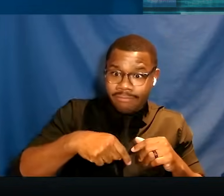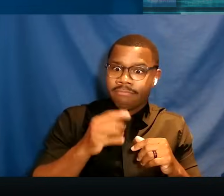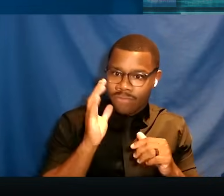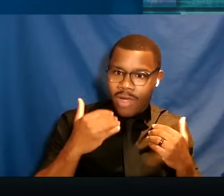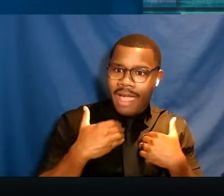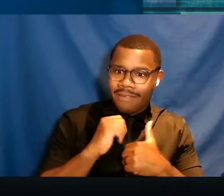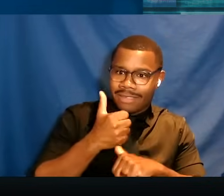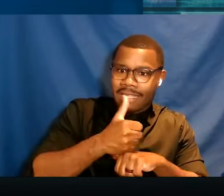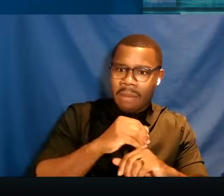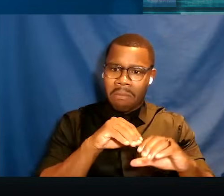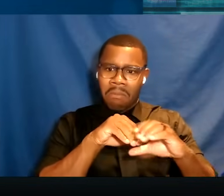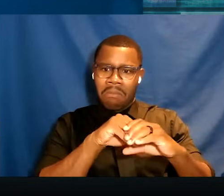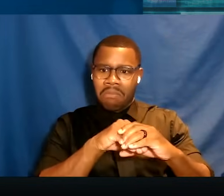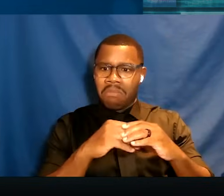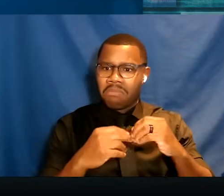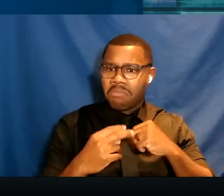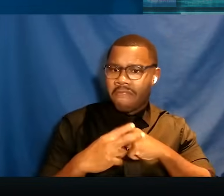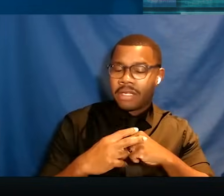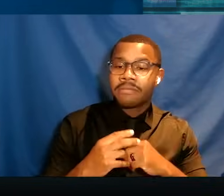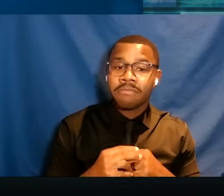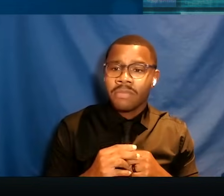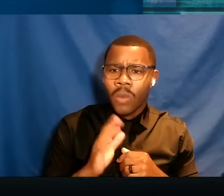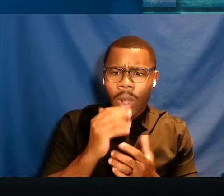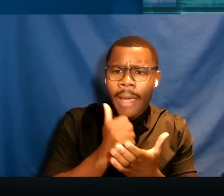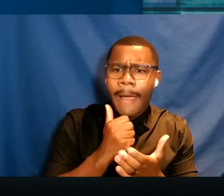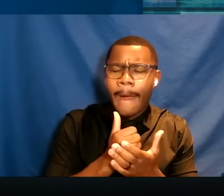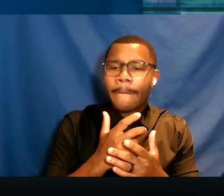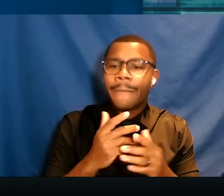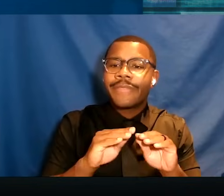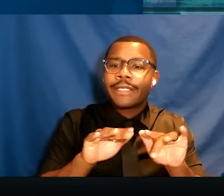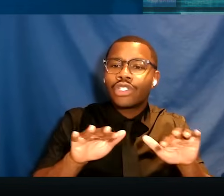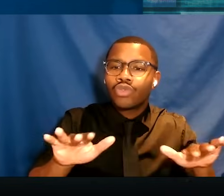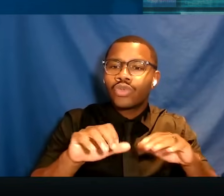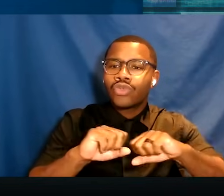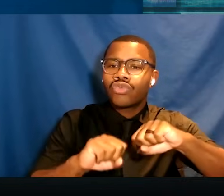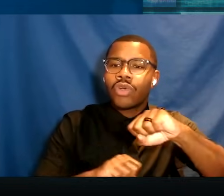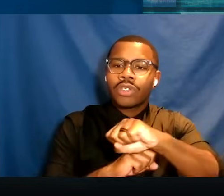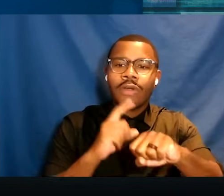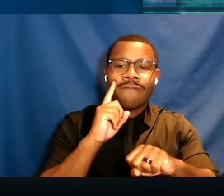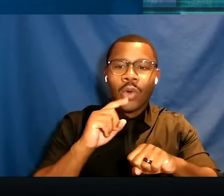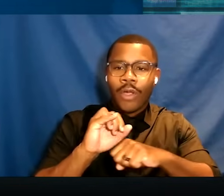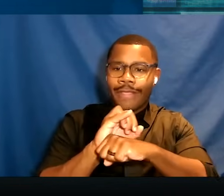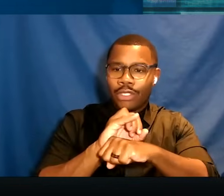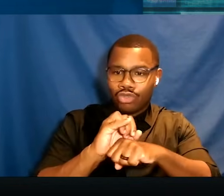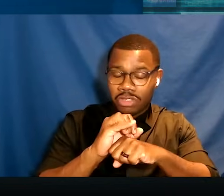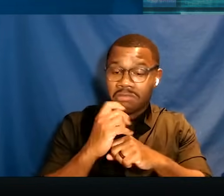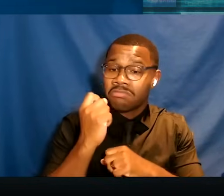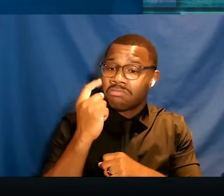number one, evolve the distribution structure with the industry as it changes, instead of having these contracts sort of locked in